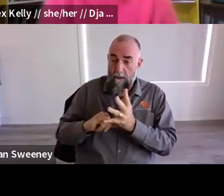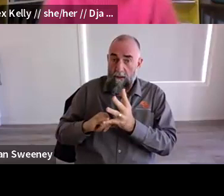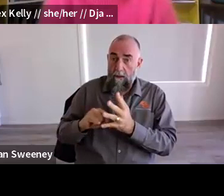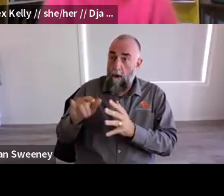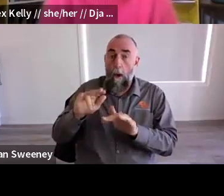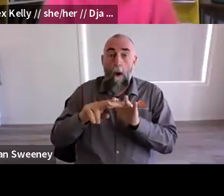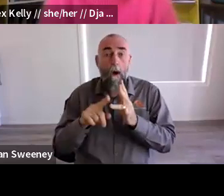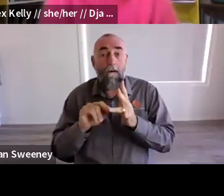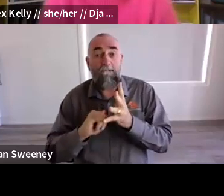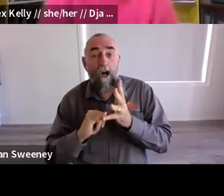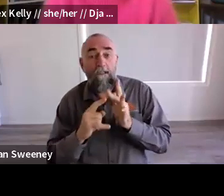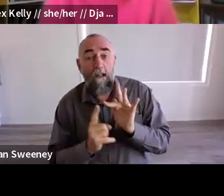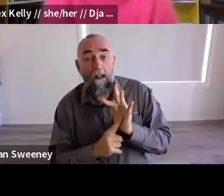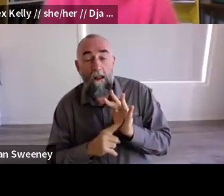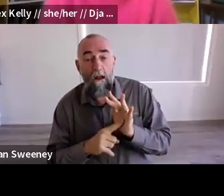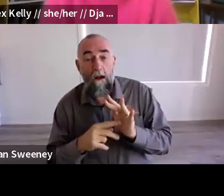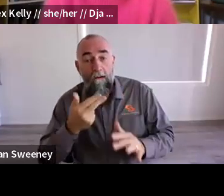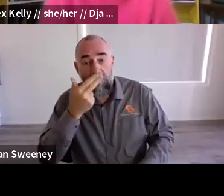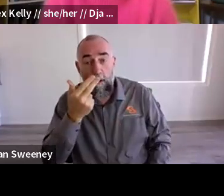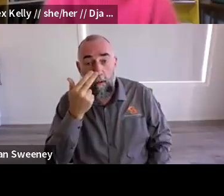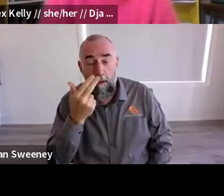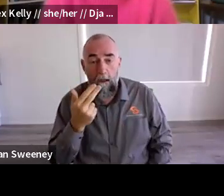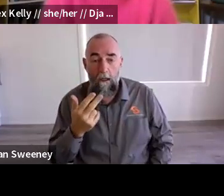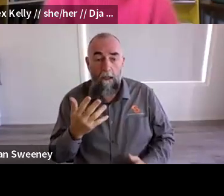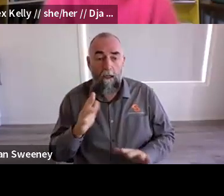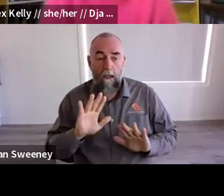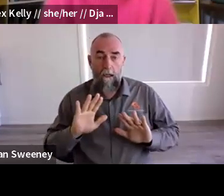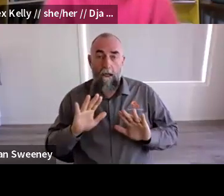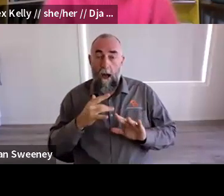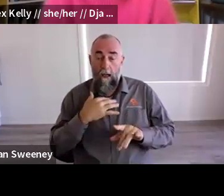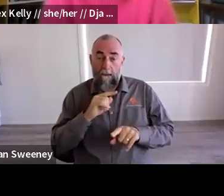opening thing, because of the bloody mindedness. We waited and accept - if